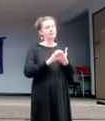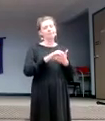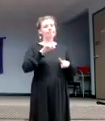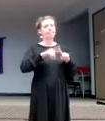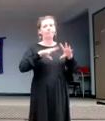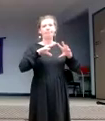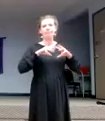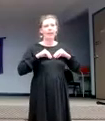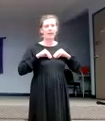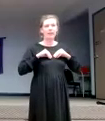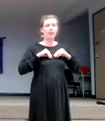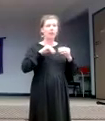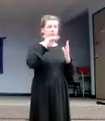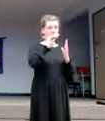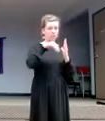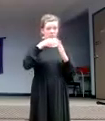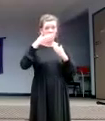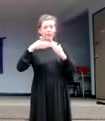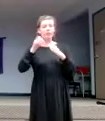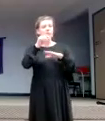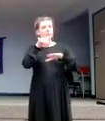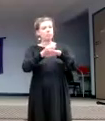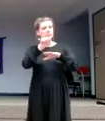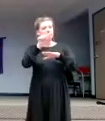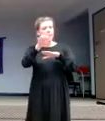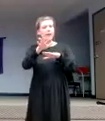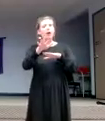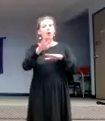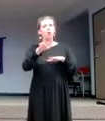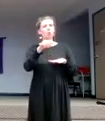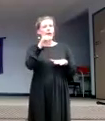have you complete those and then you can either mail them. There was a self-addressed envelope